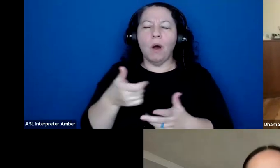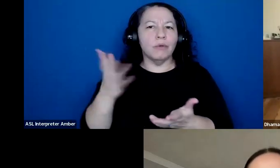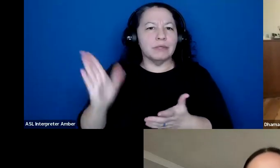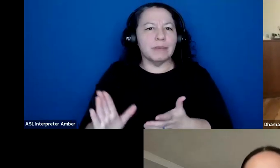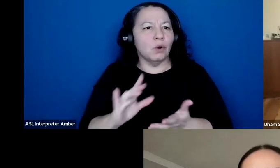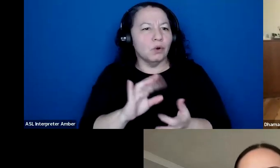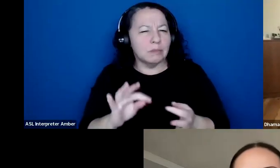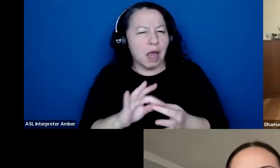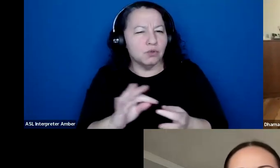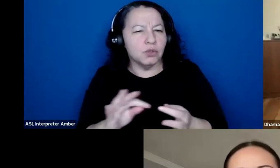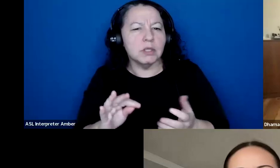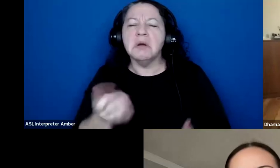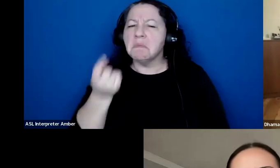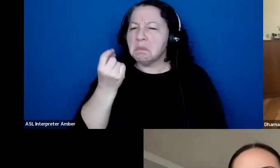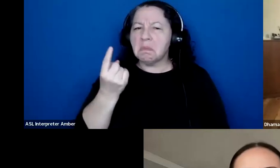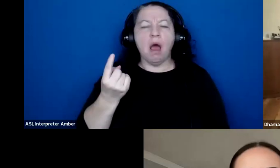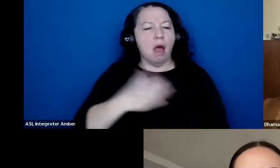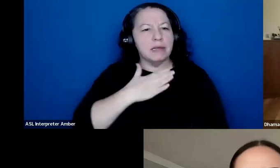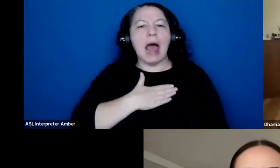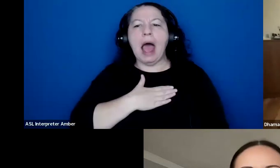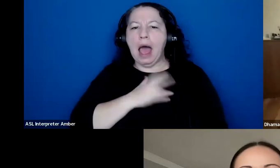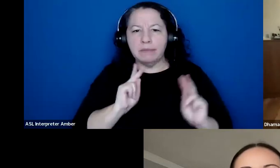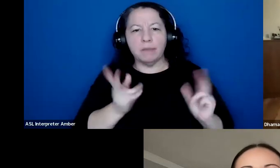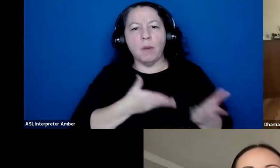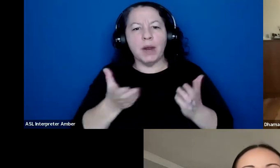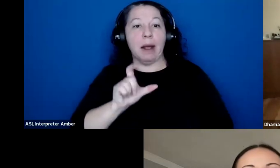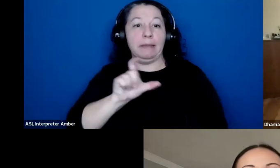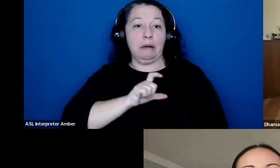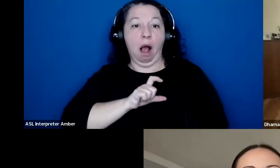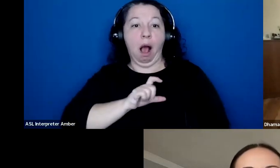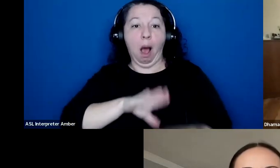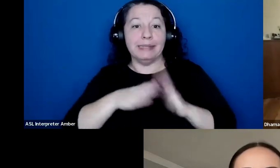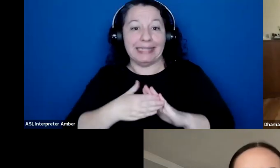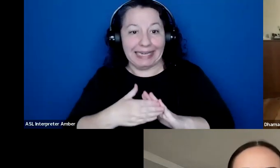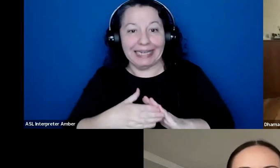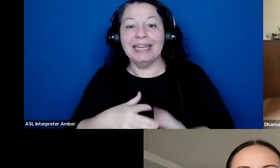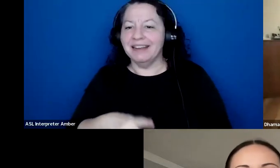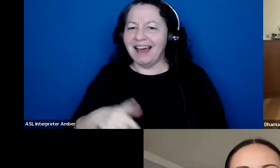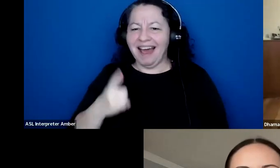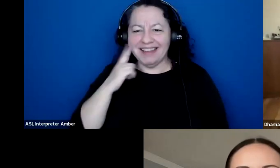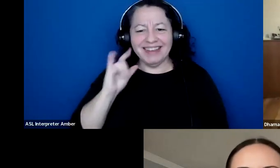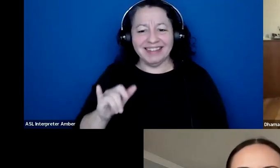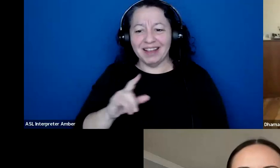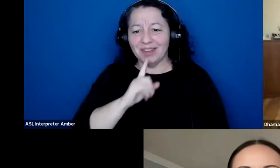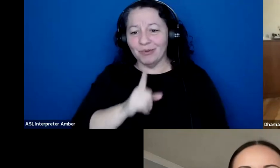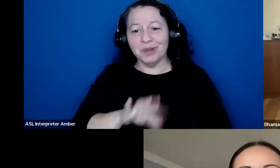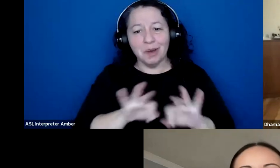And I'm glad that people are bringing up Cop City because I think that that is just such a very important focal point